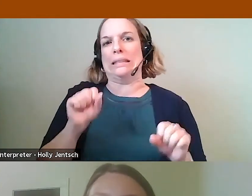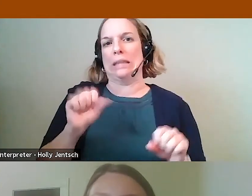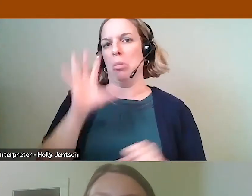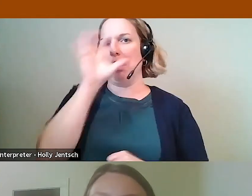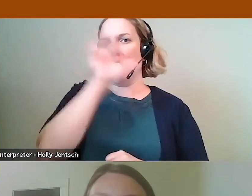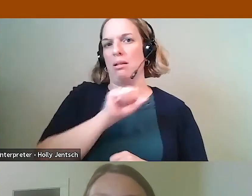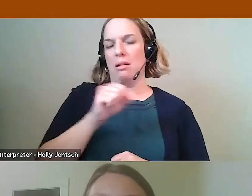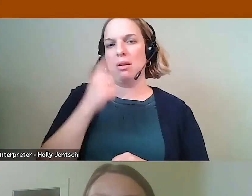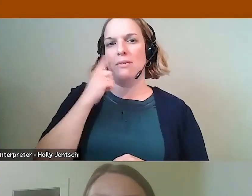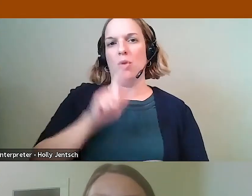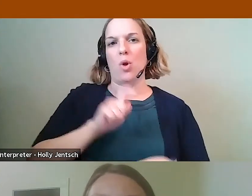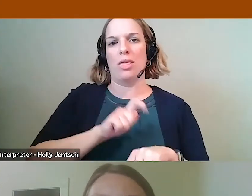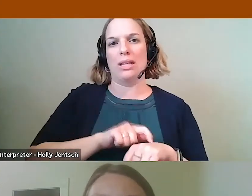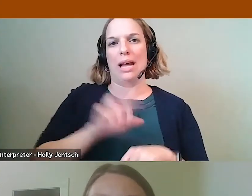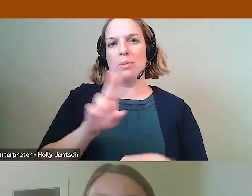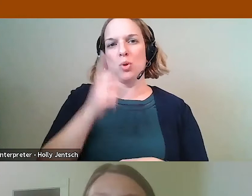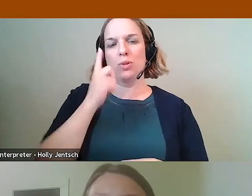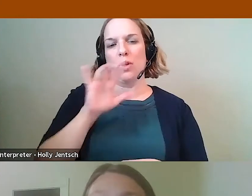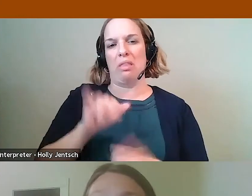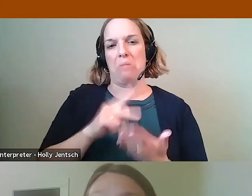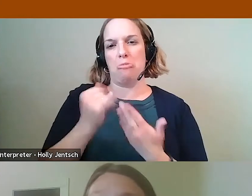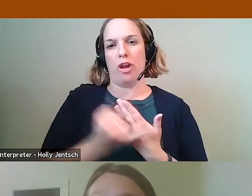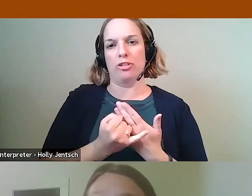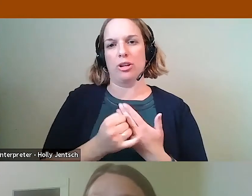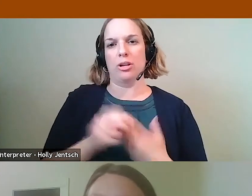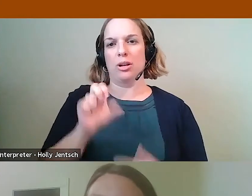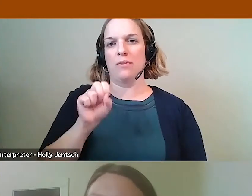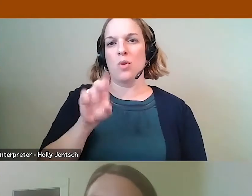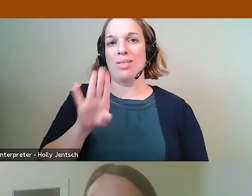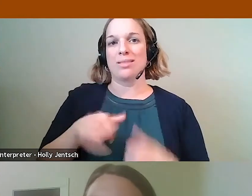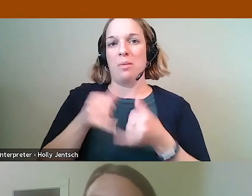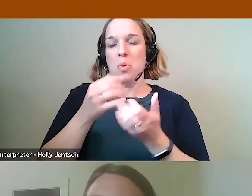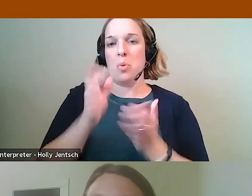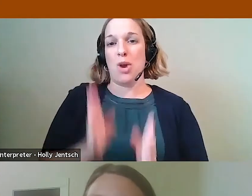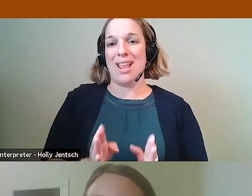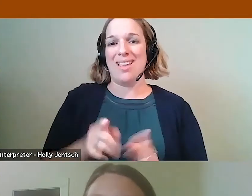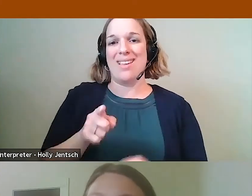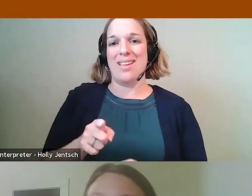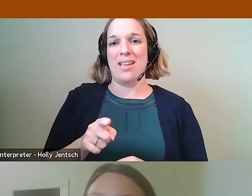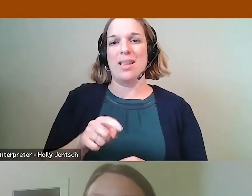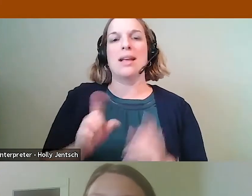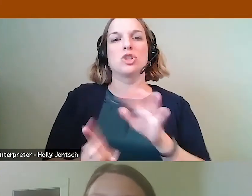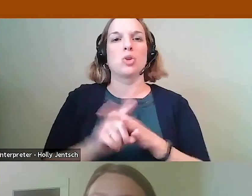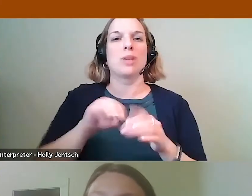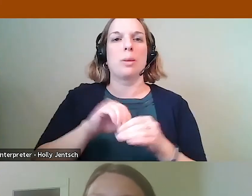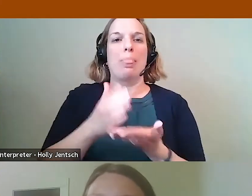So with a subawardee, it's all laid out in the budget and the budget justification what the effort requirement